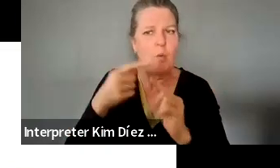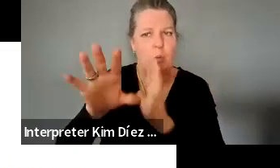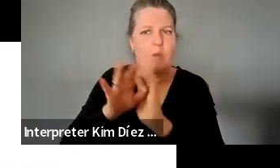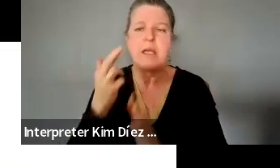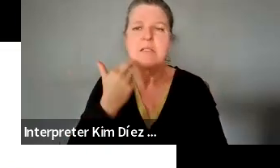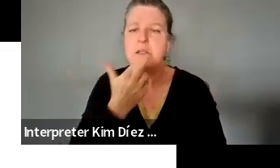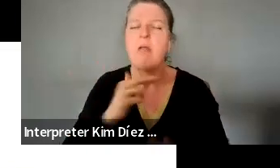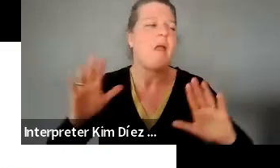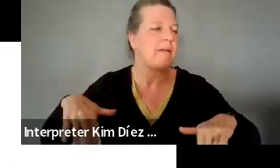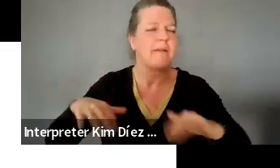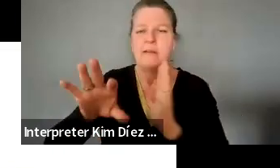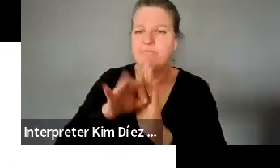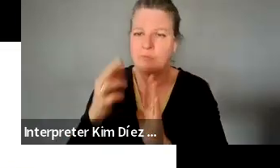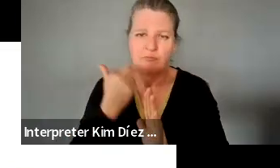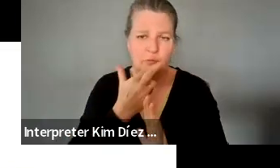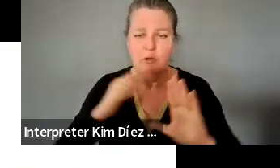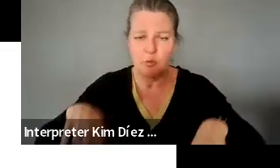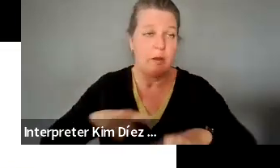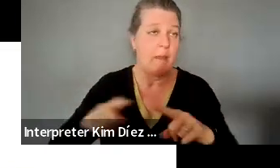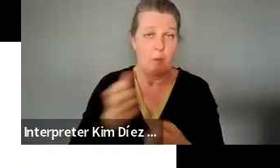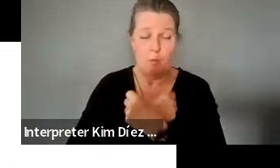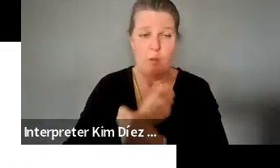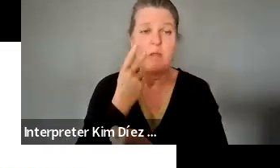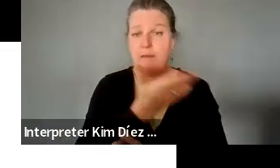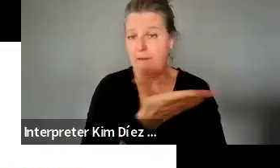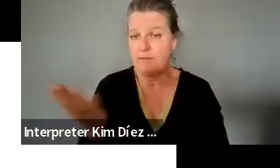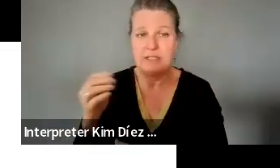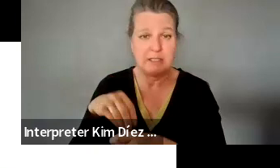but we'd love to see you in person and hear about your work